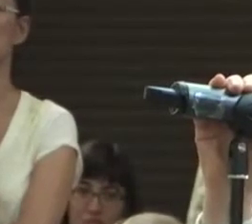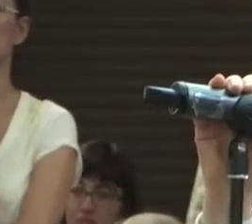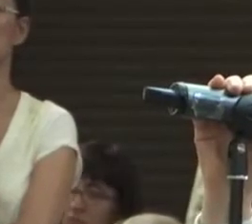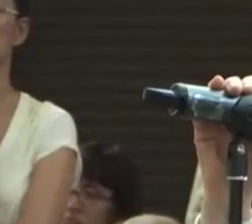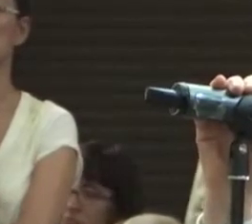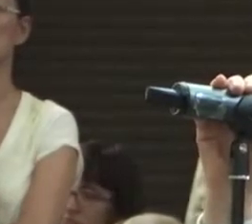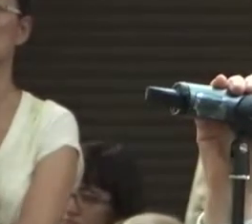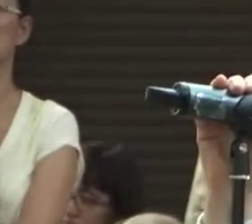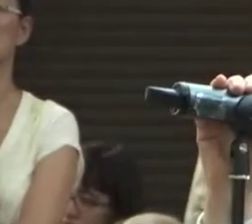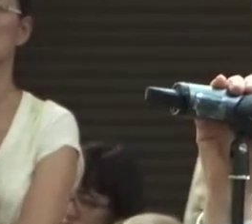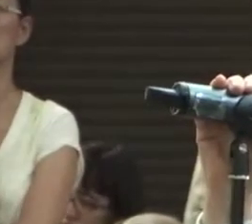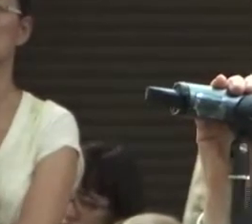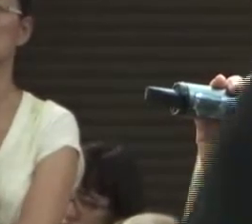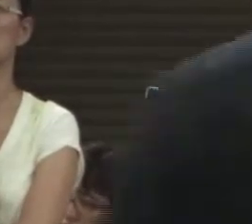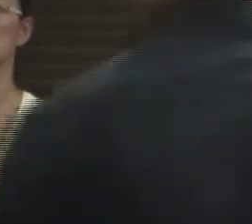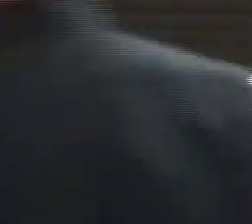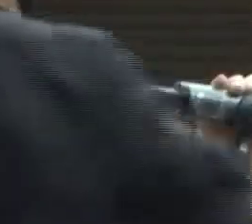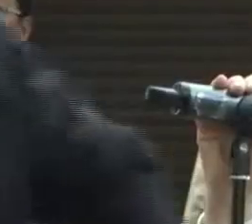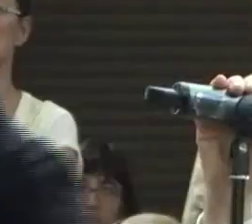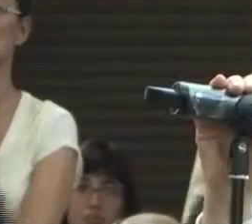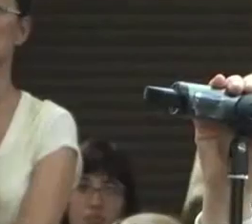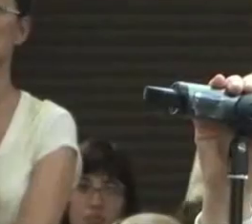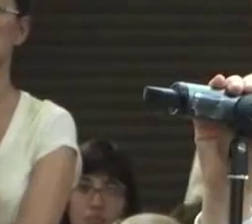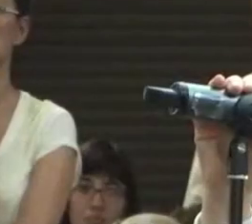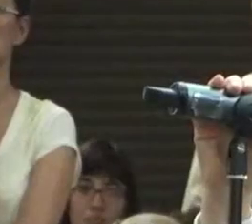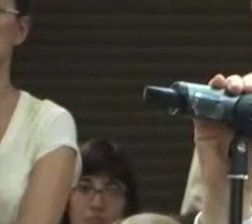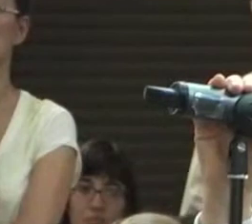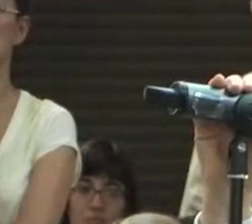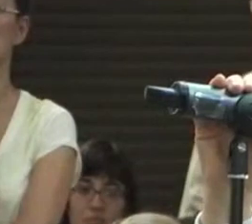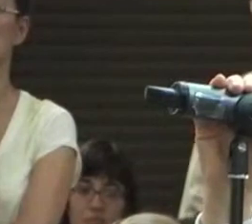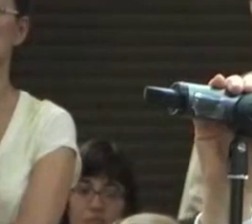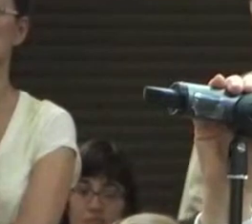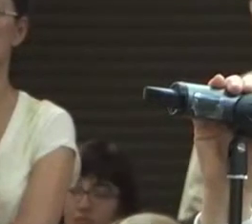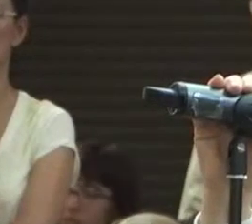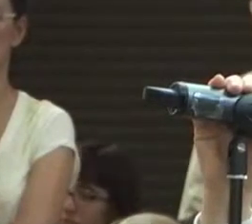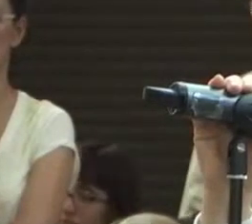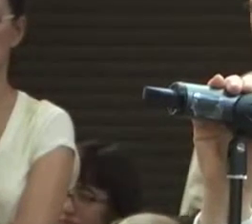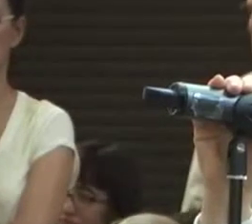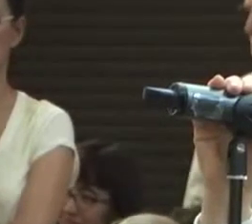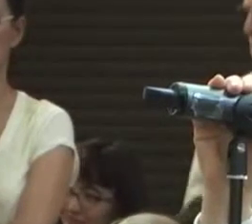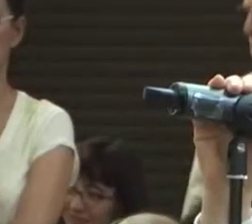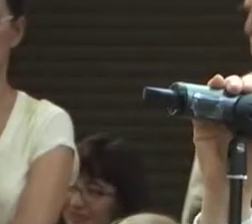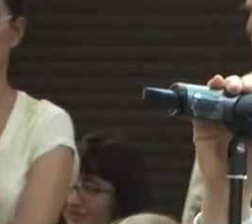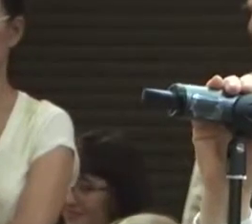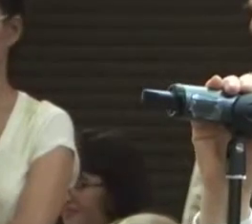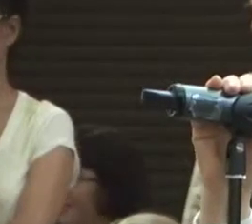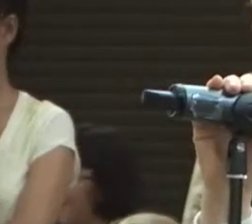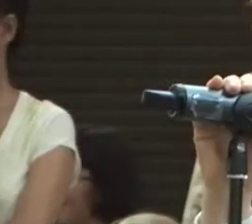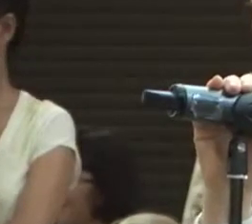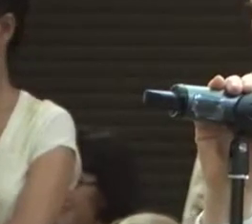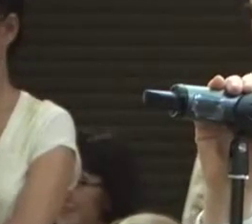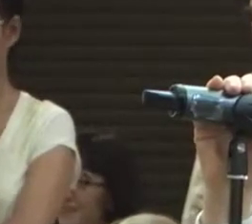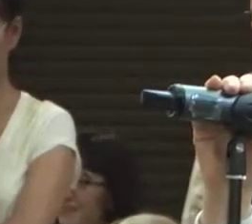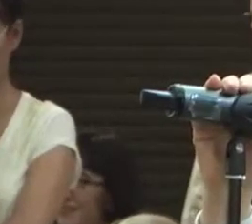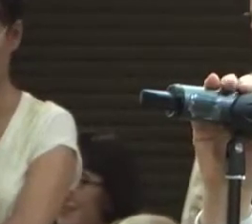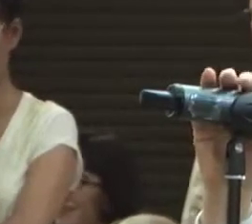I'd like to hear from each candidate what you are going to do to accommodate and prevent this serious disability.